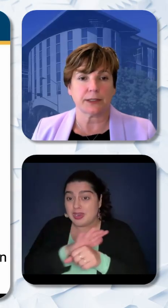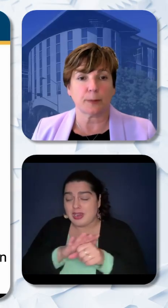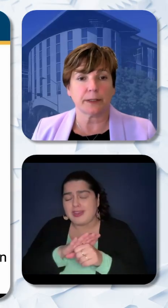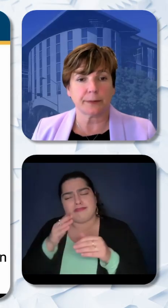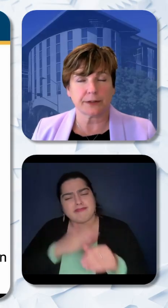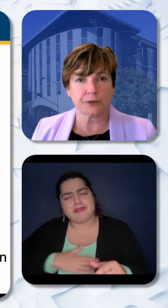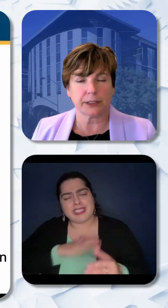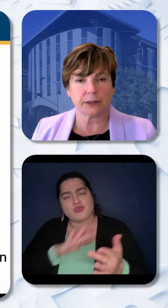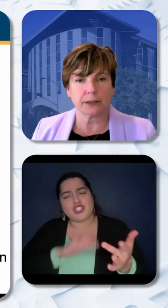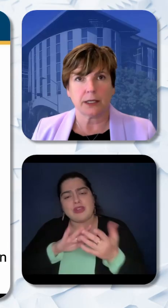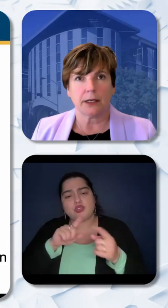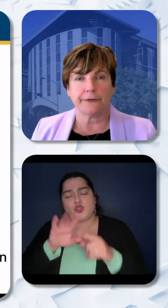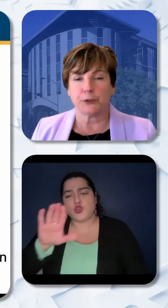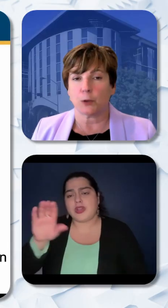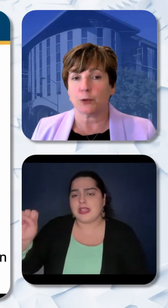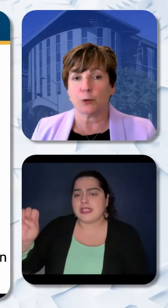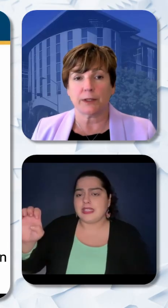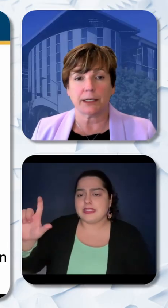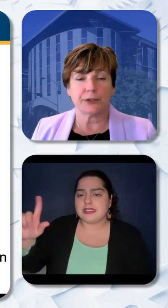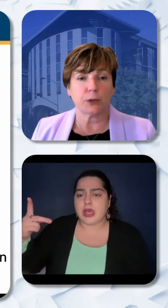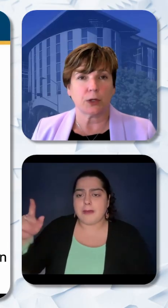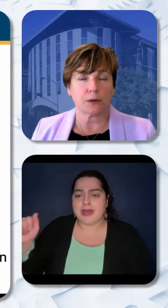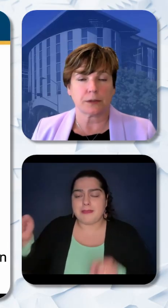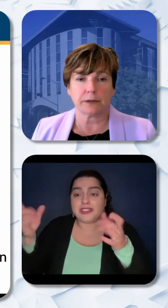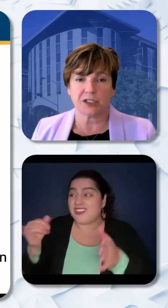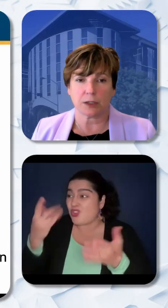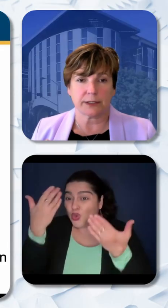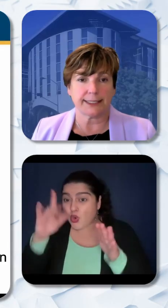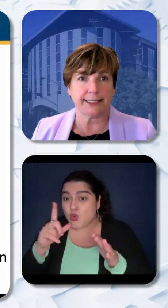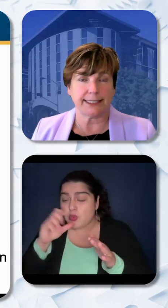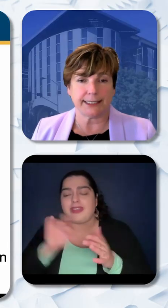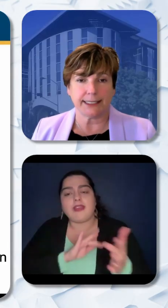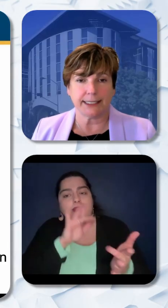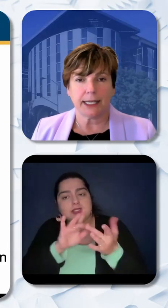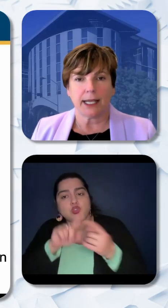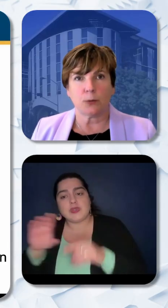your SELPA administrator. If you don't know who that is, you can also reach out to CDE.